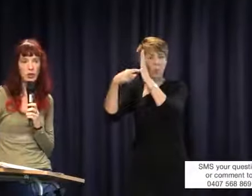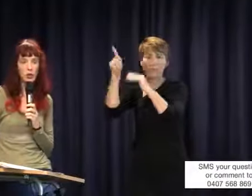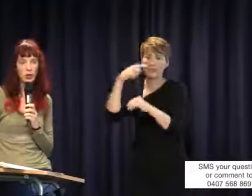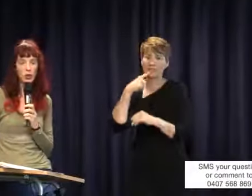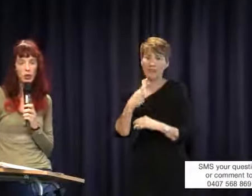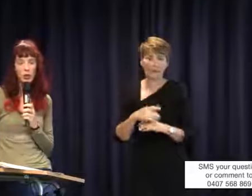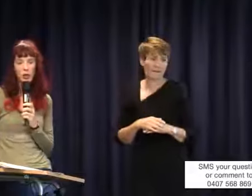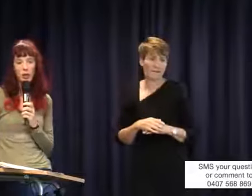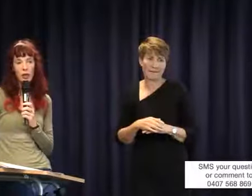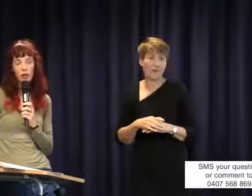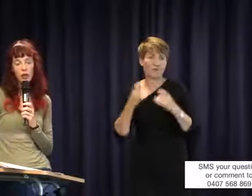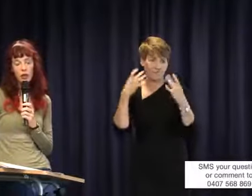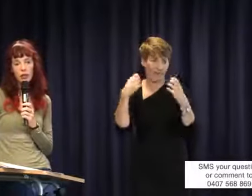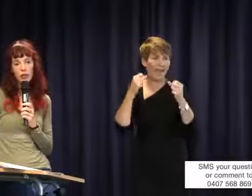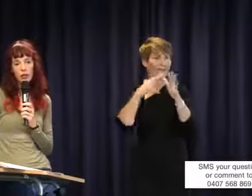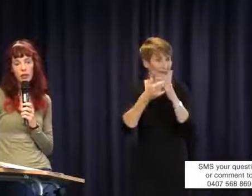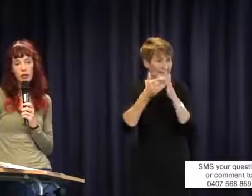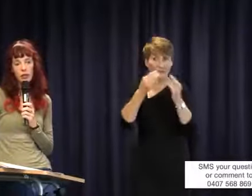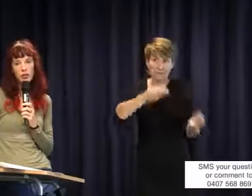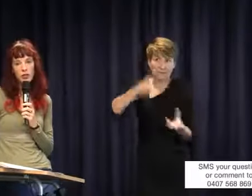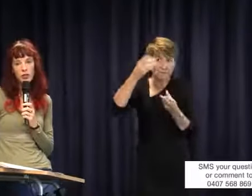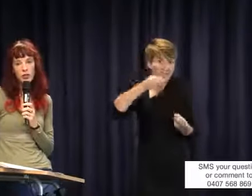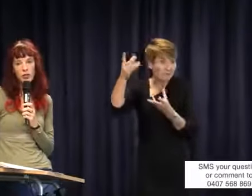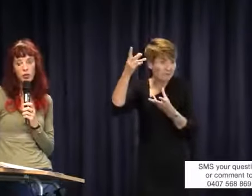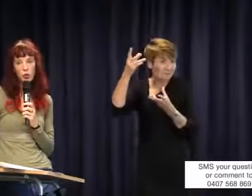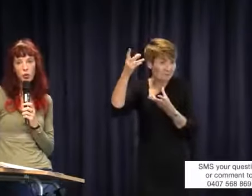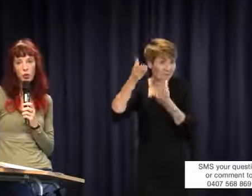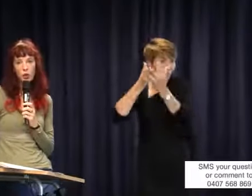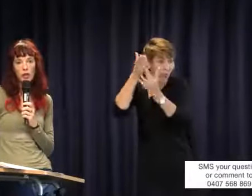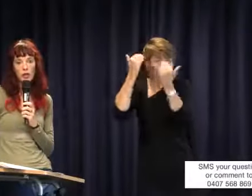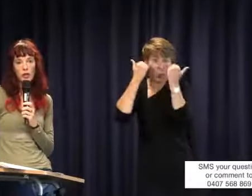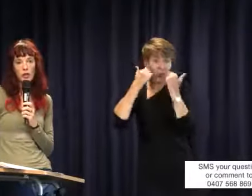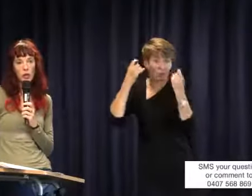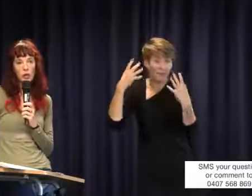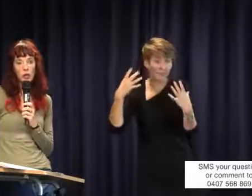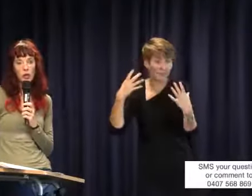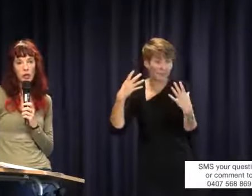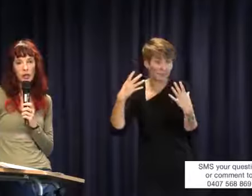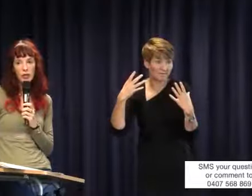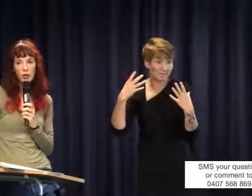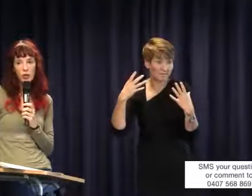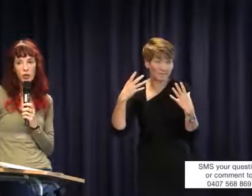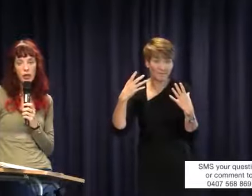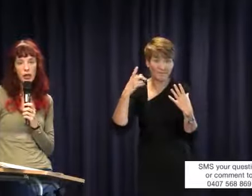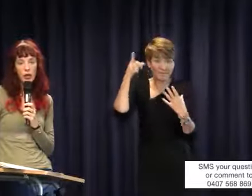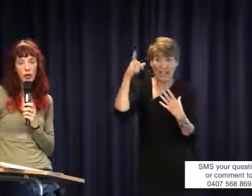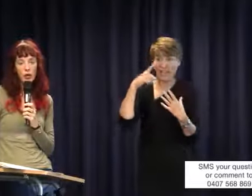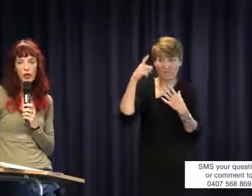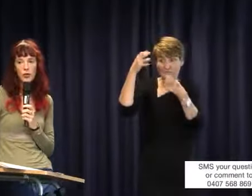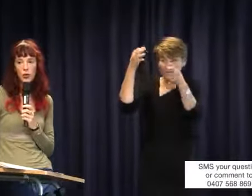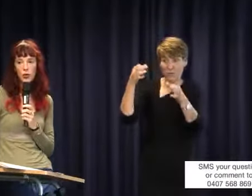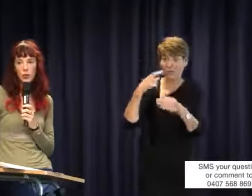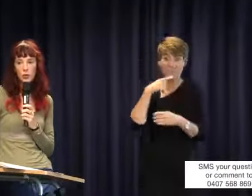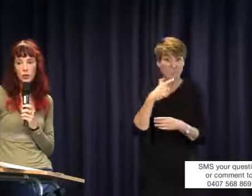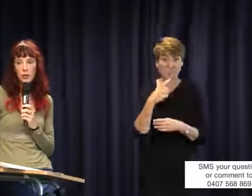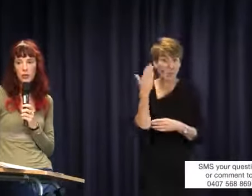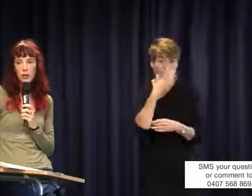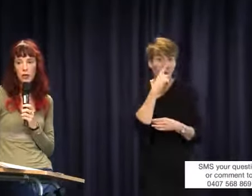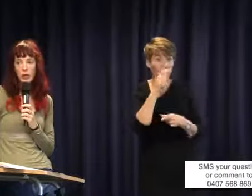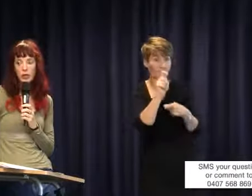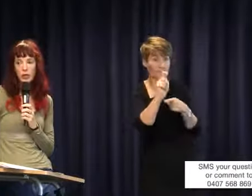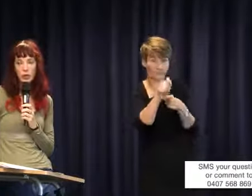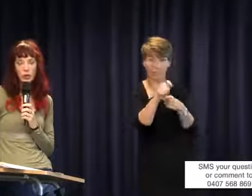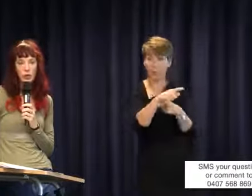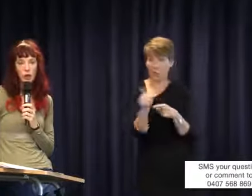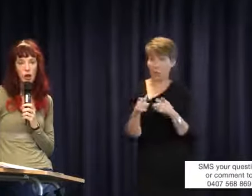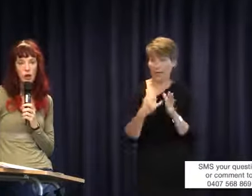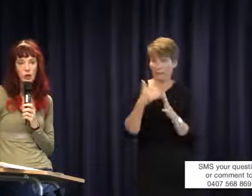law that says that a school does not need to take any notice of you as a parent, your